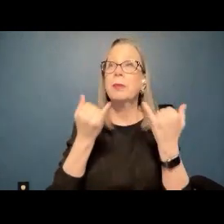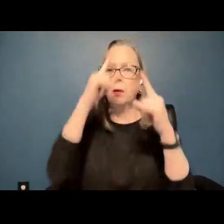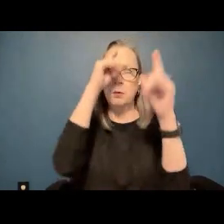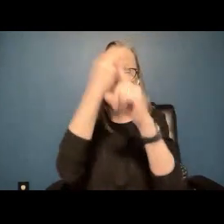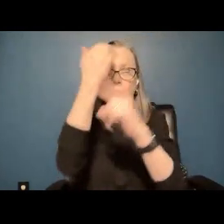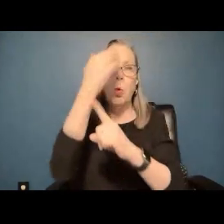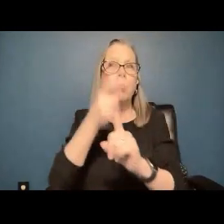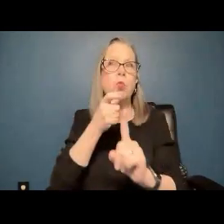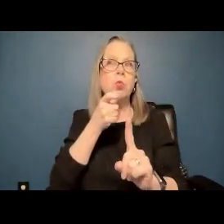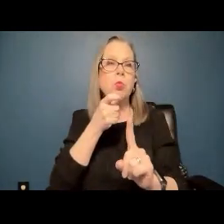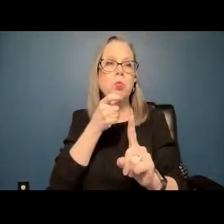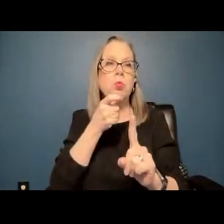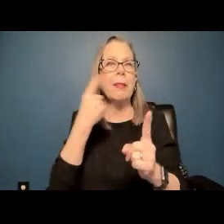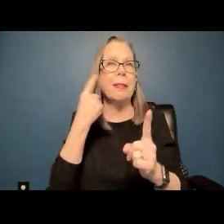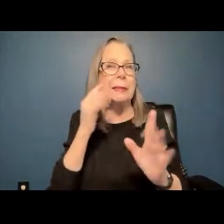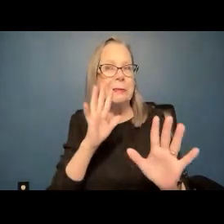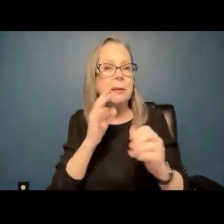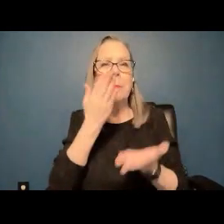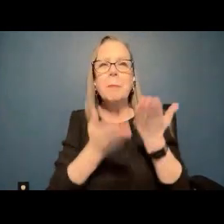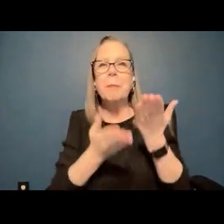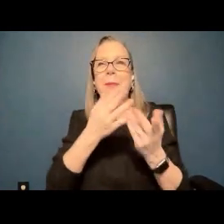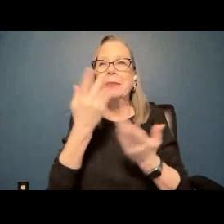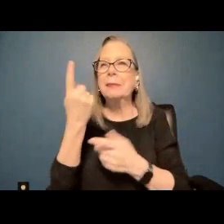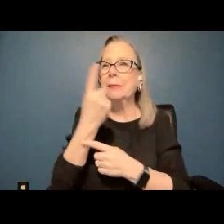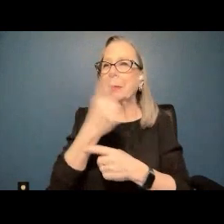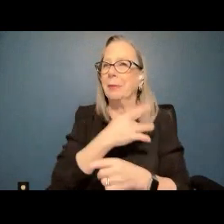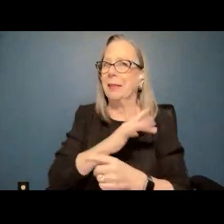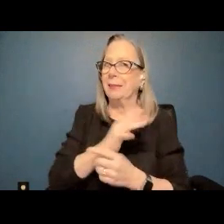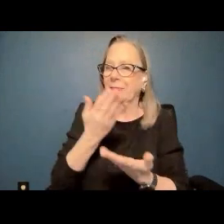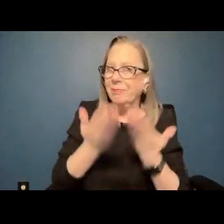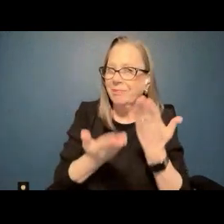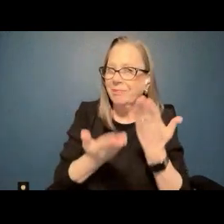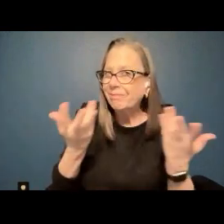sensitivities or concerns that they're holding about direct care workforce data,